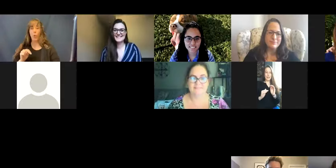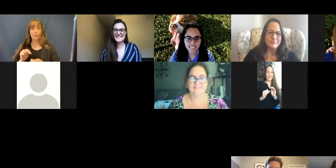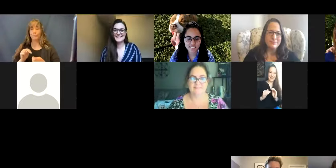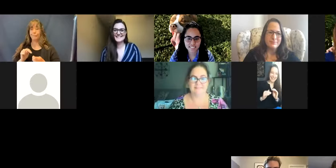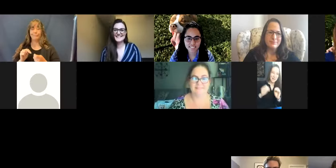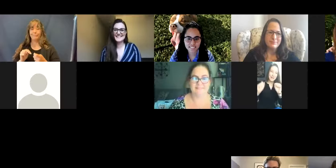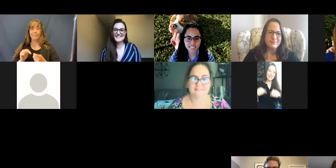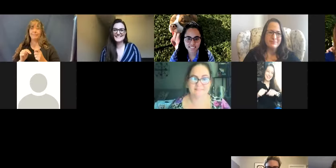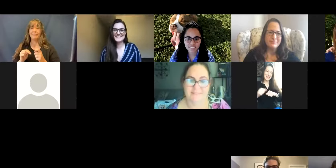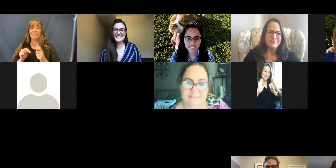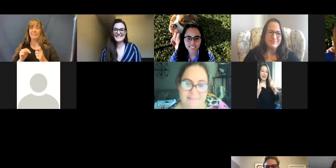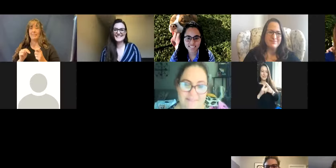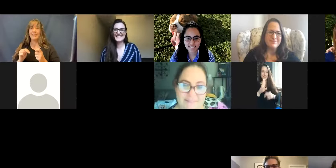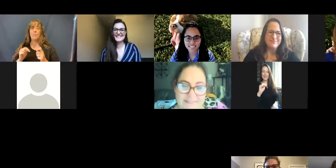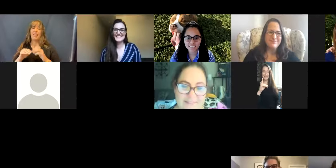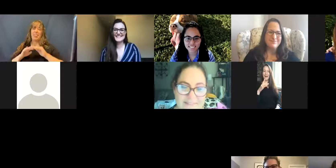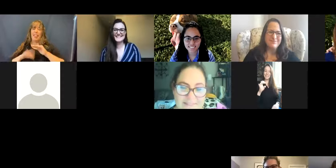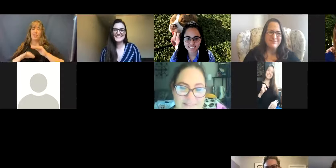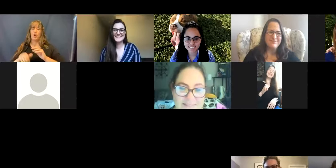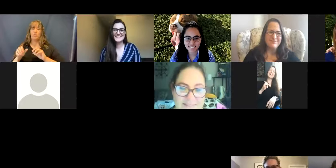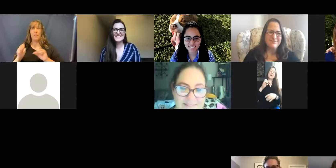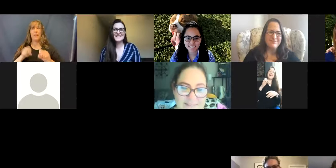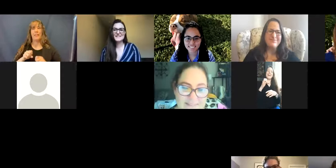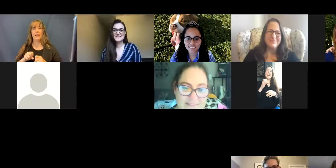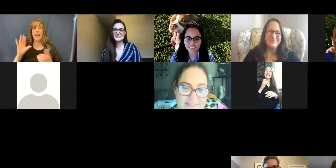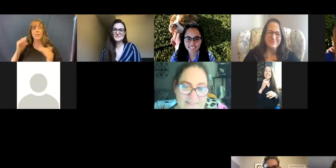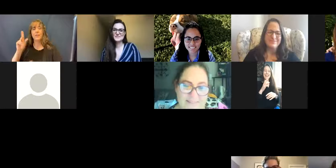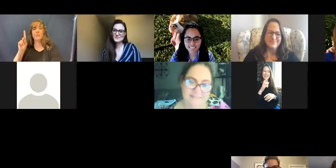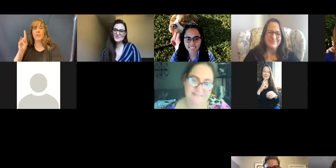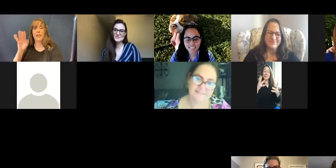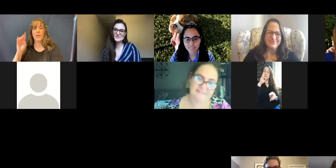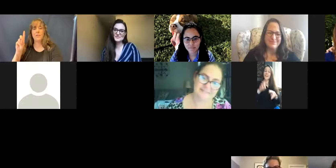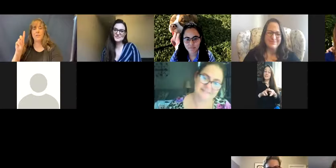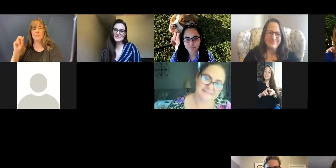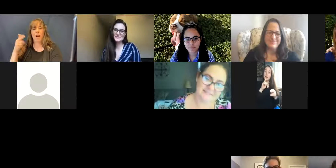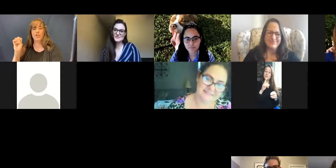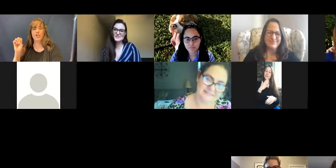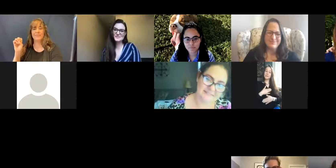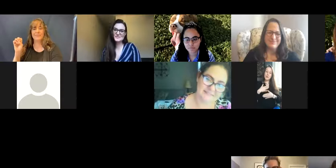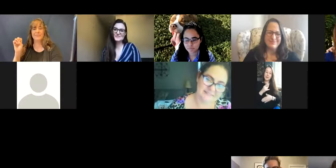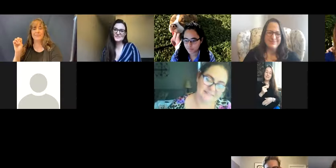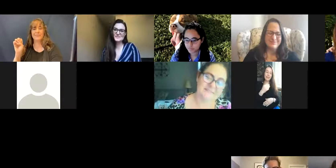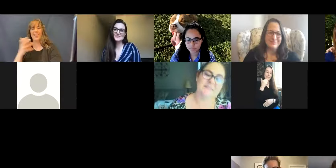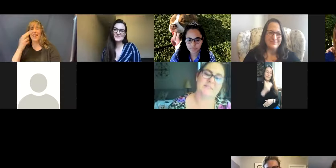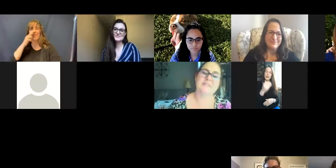ability compared to Kim Dodge. And it was a lot of fun. And I really enjoyed it. I had